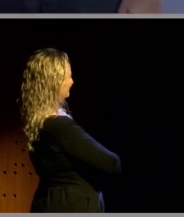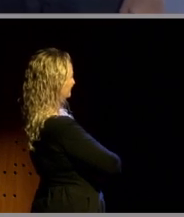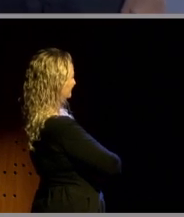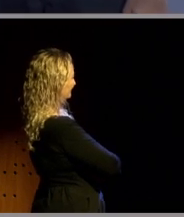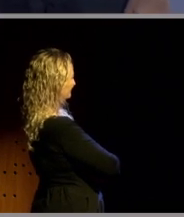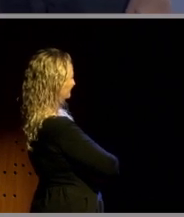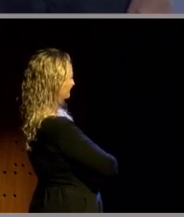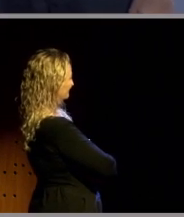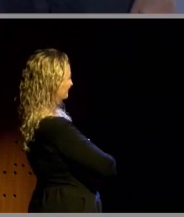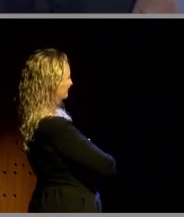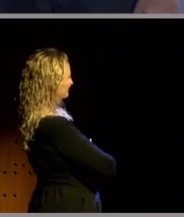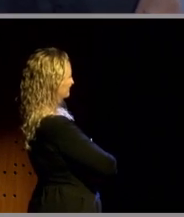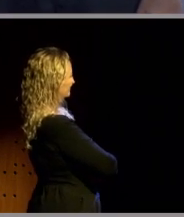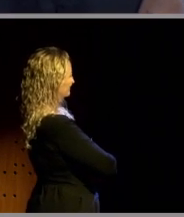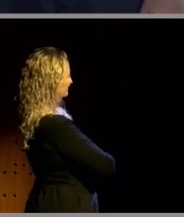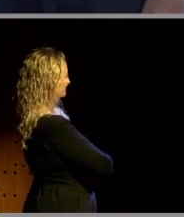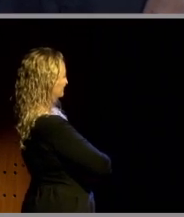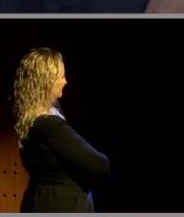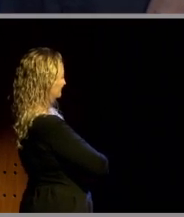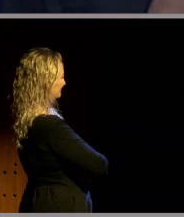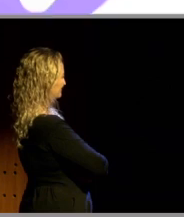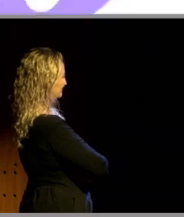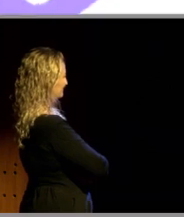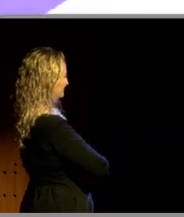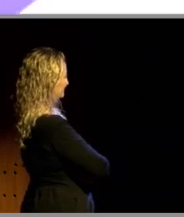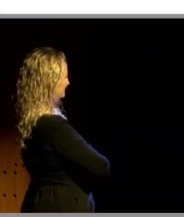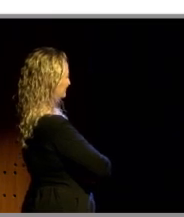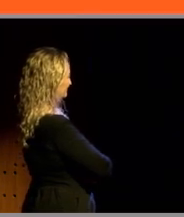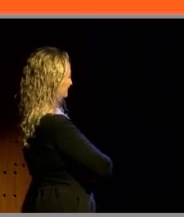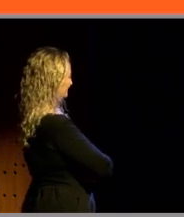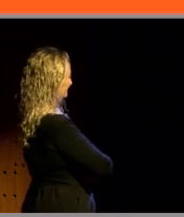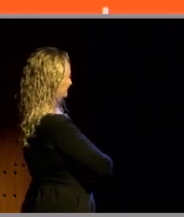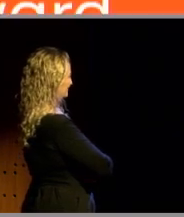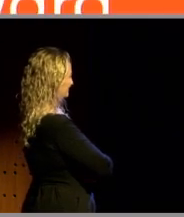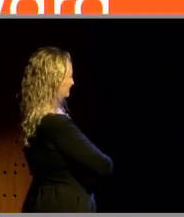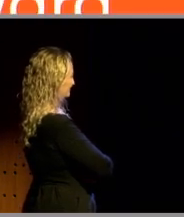Emerging Career Development Award in 2023. Please join us in congratulating the 2024